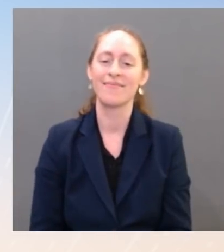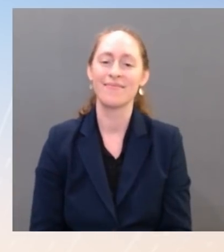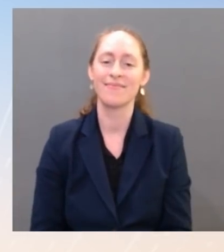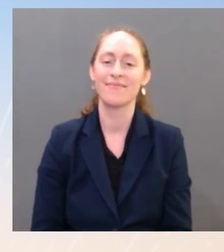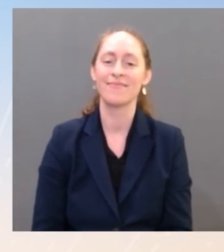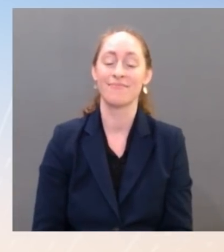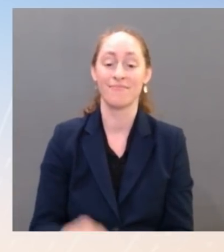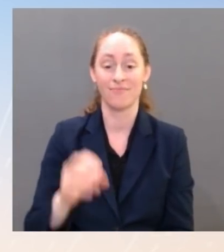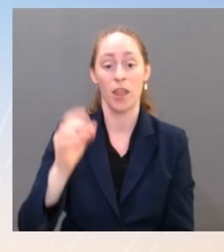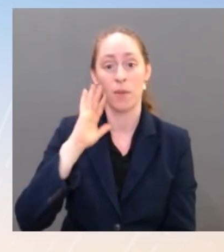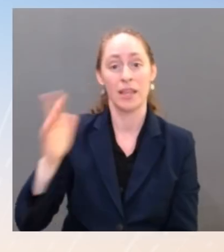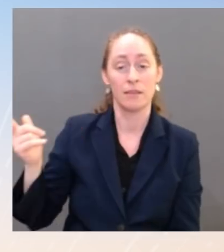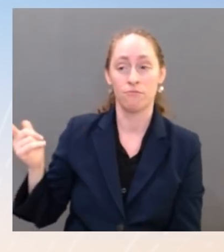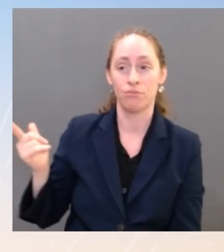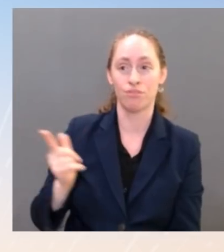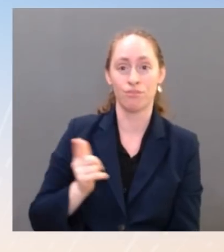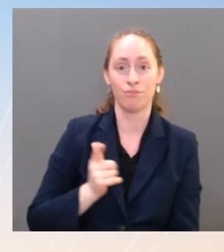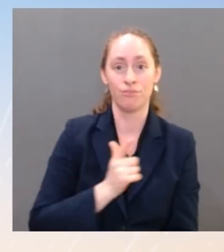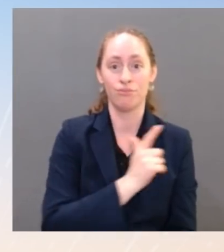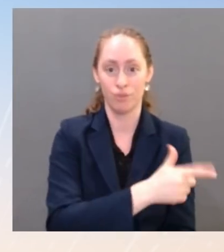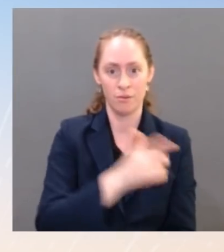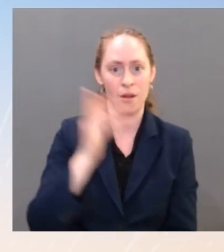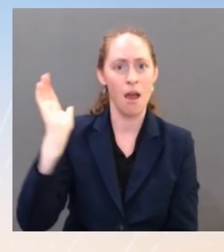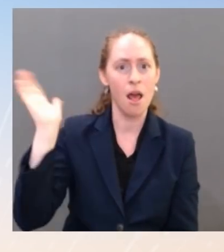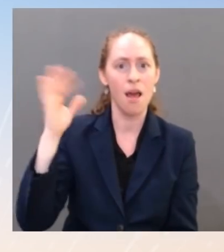And please help me welcome OMB Director Shalanda Young.